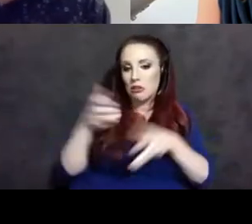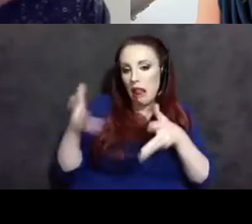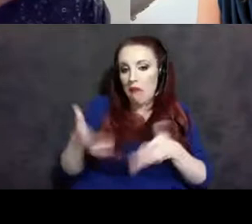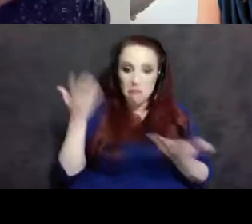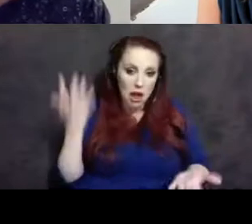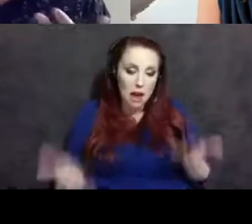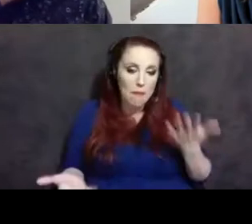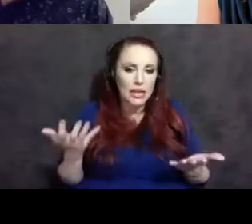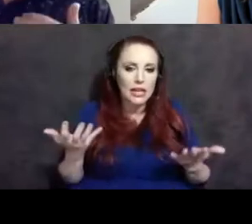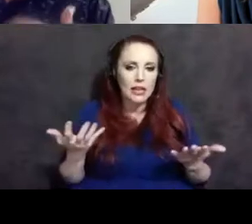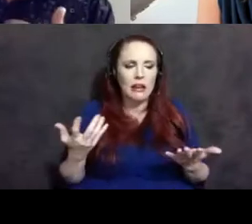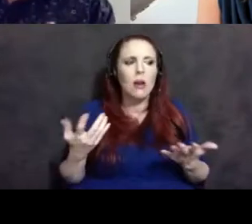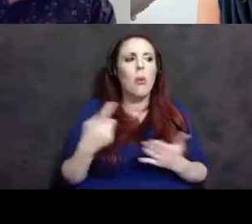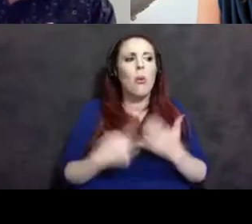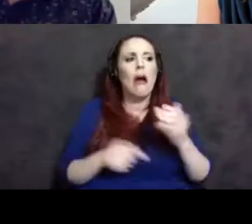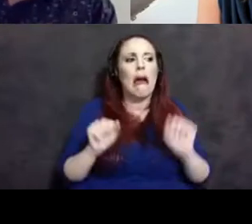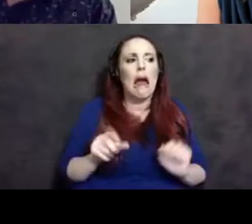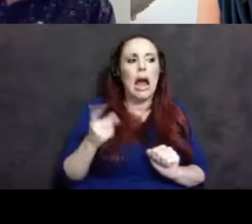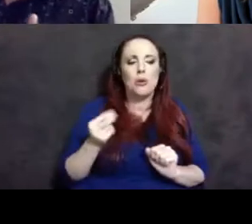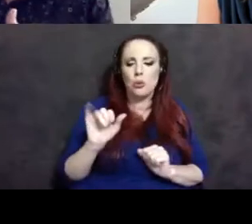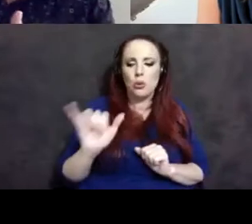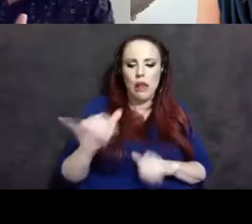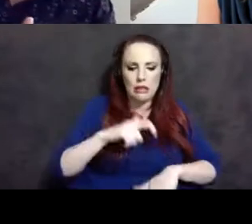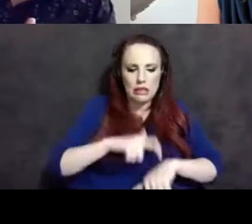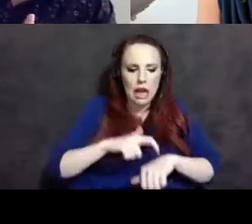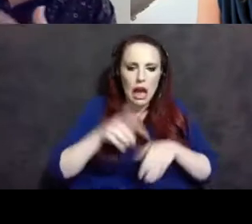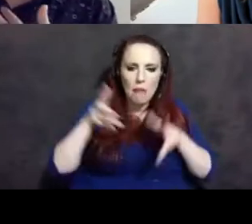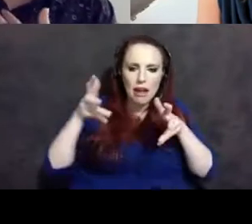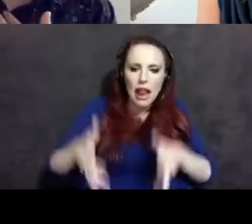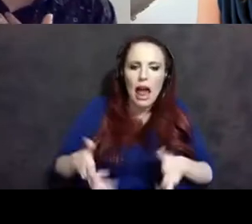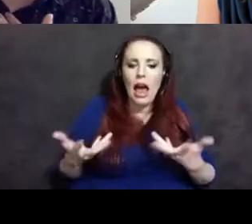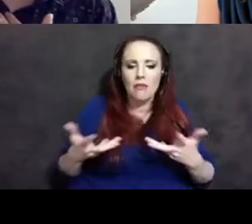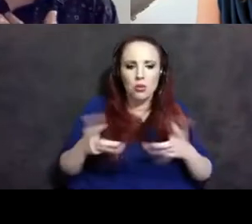Like, what can I do to move that needle as far as I can?